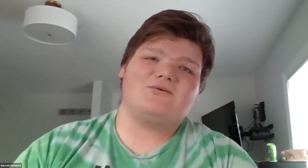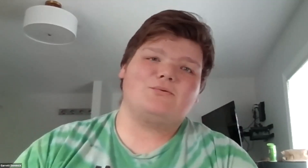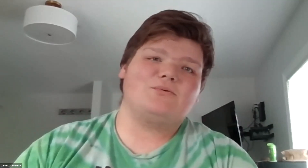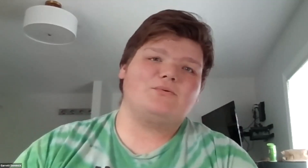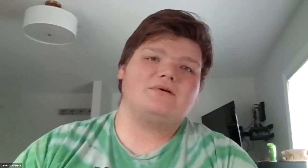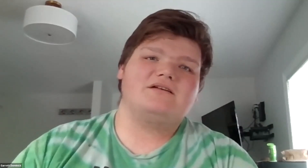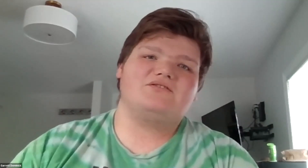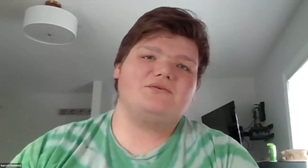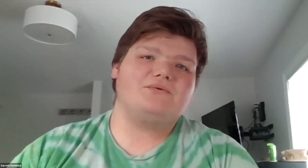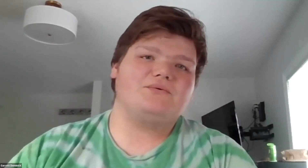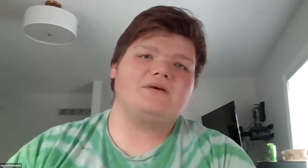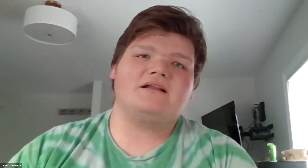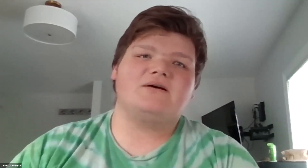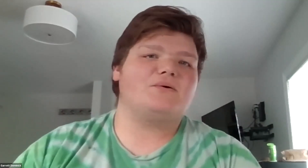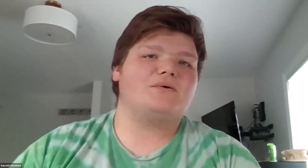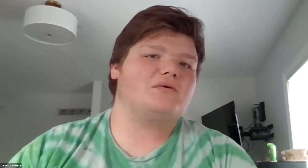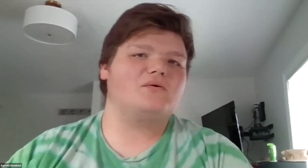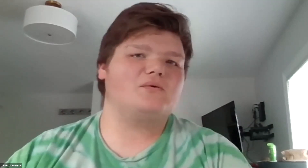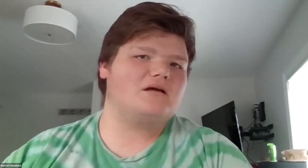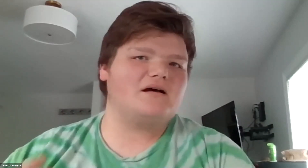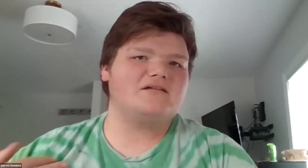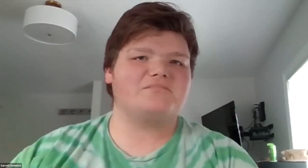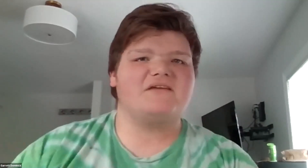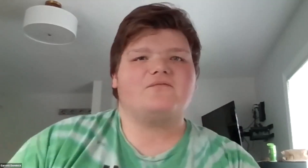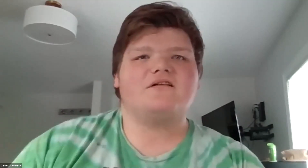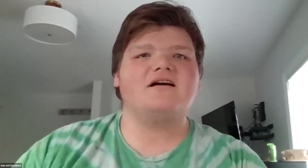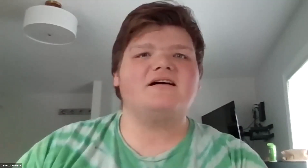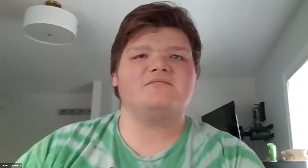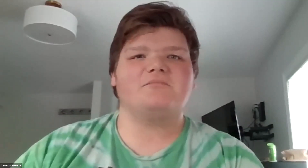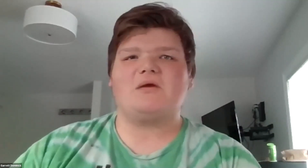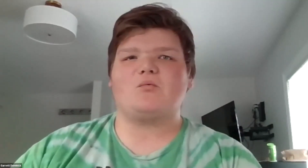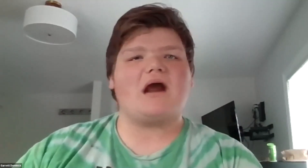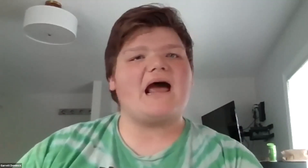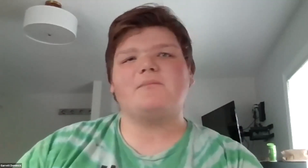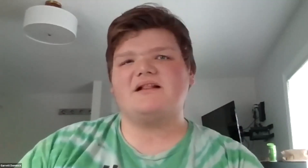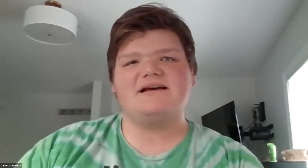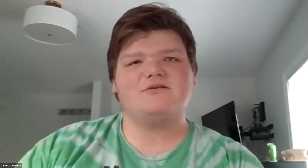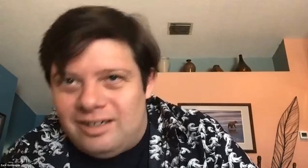. Before I mentioned about a rap and a dance.